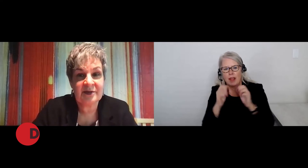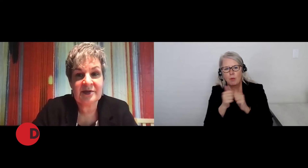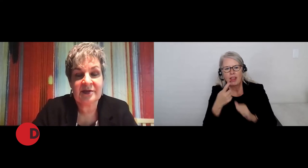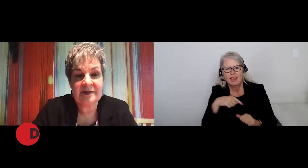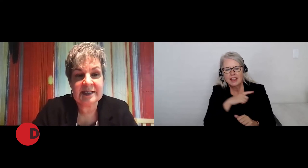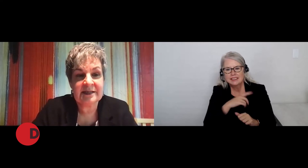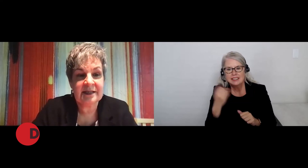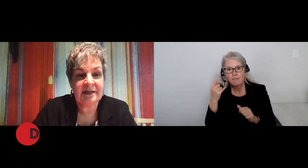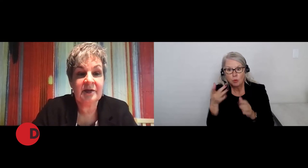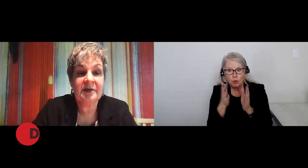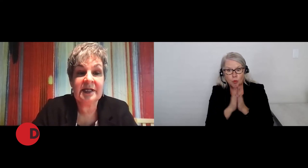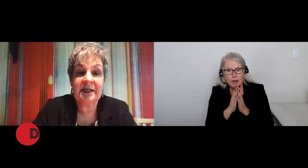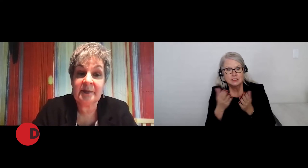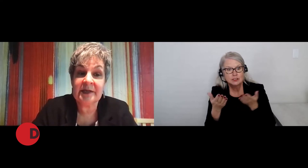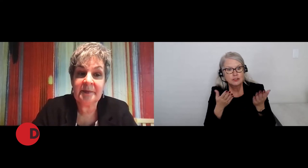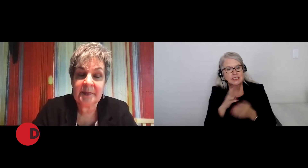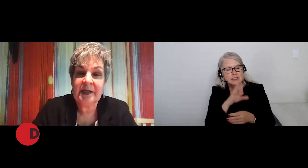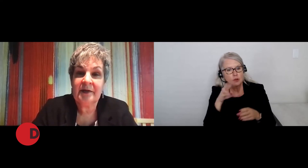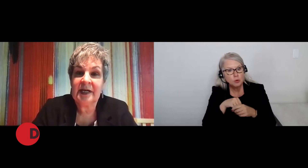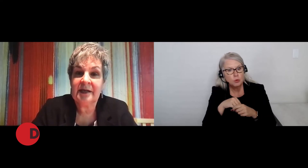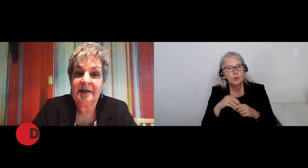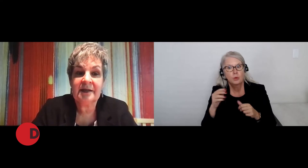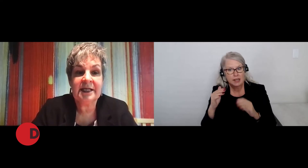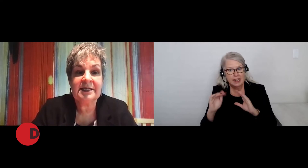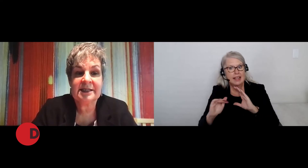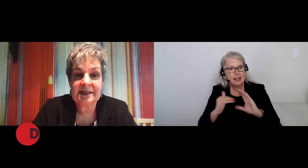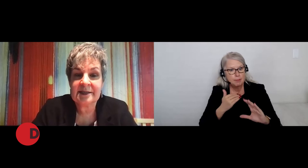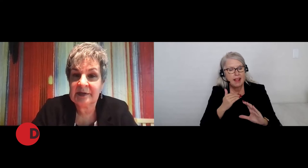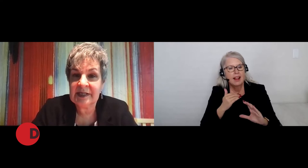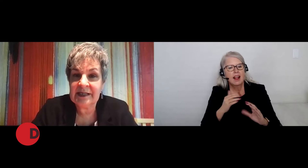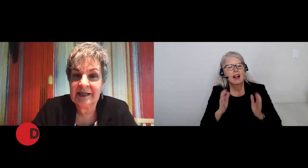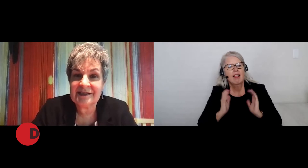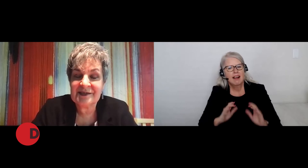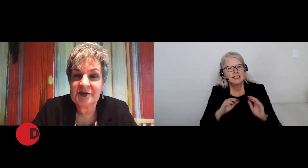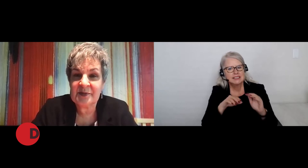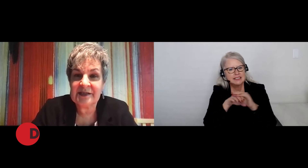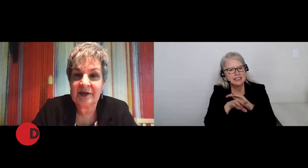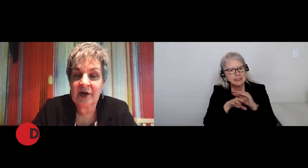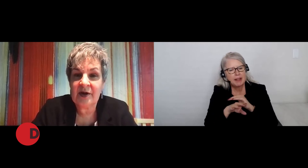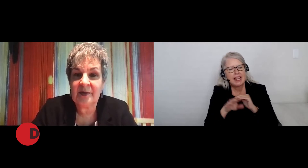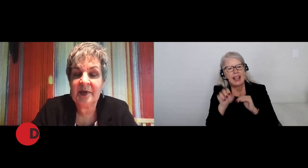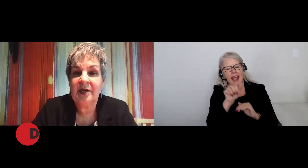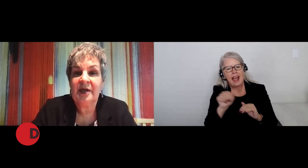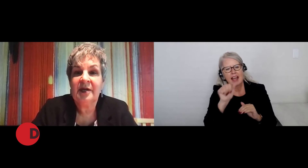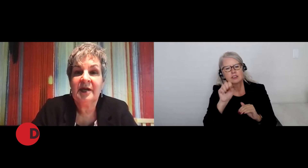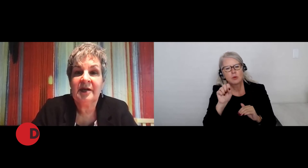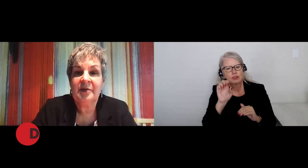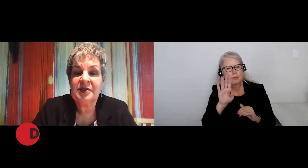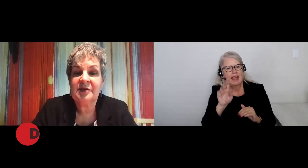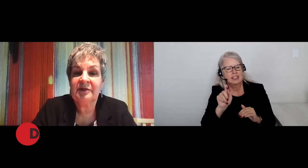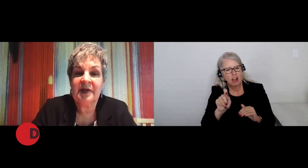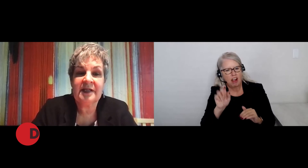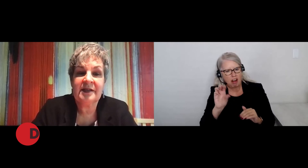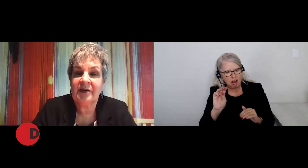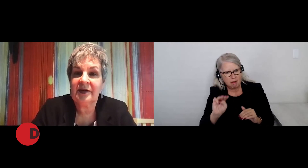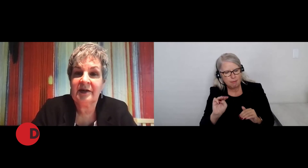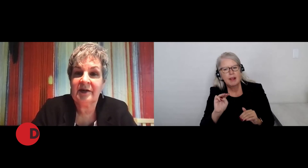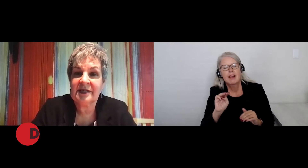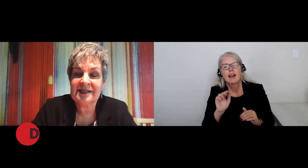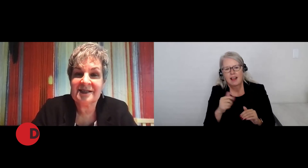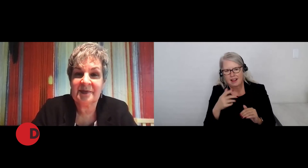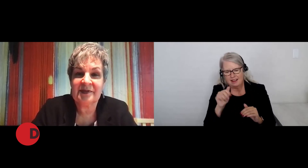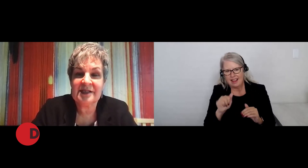with disabilities can email us at clientaccessibility@scotiabank.com